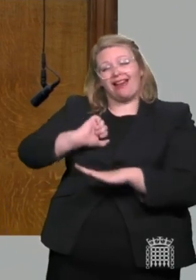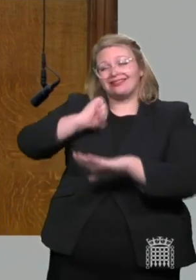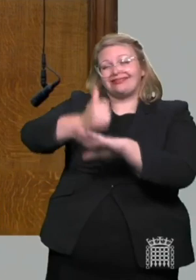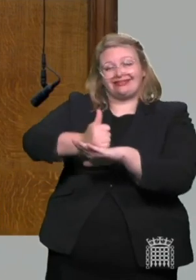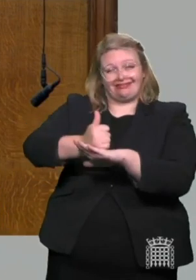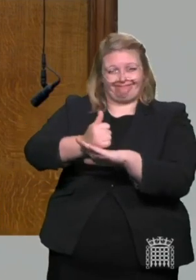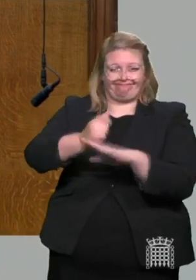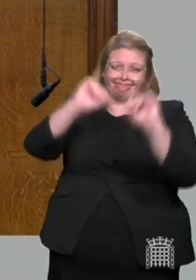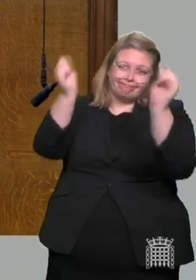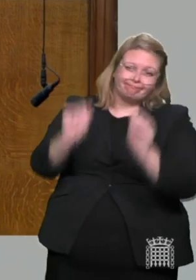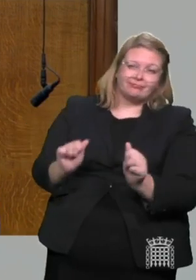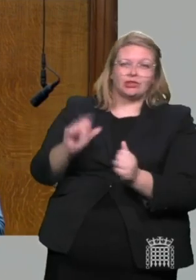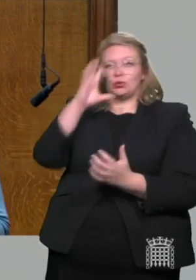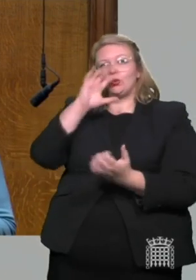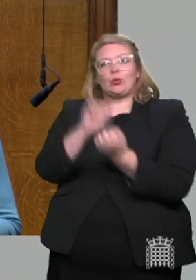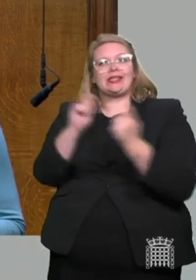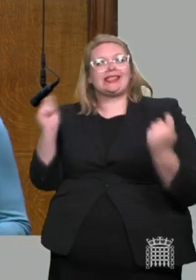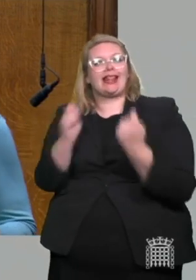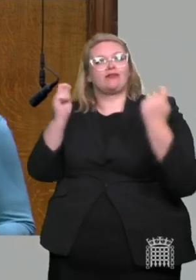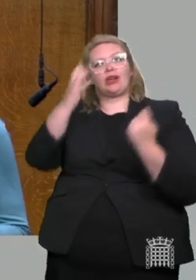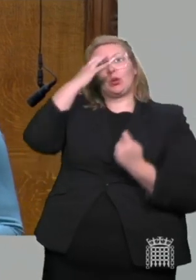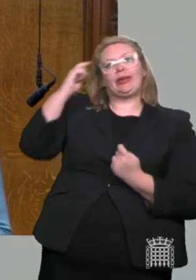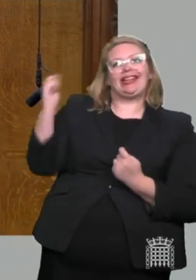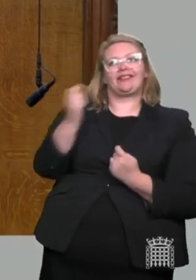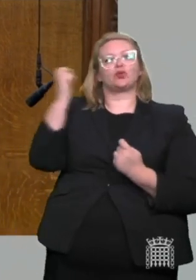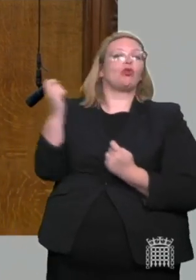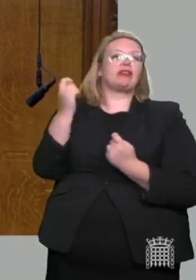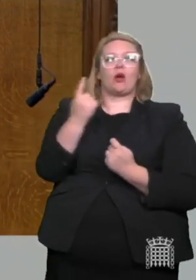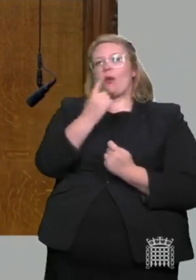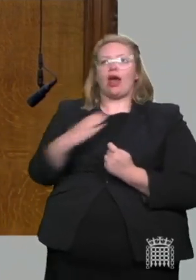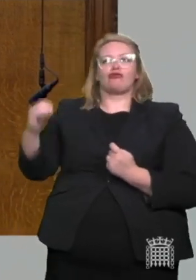jubilee. Next year, our own Queen will mark 70 years since her accession to the throne.